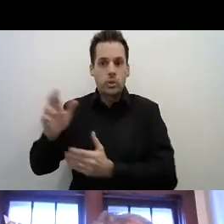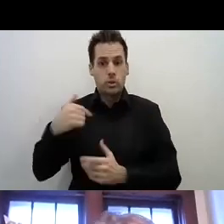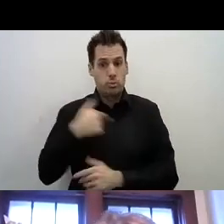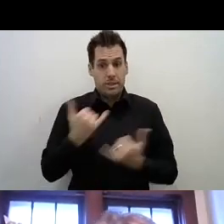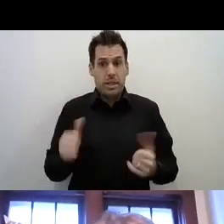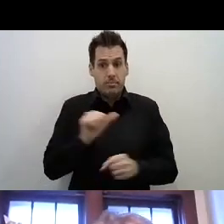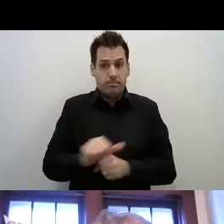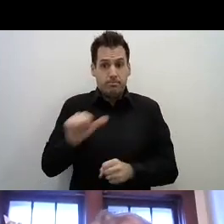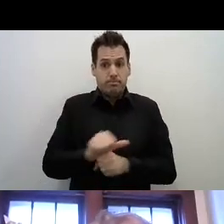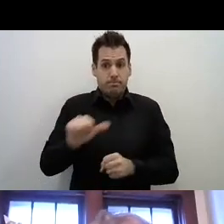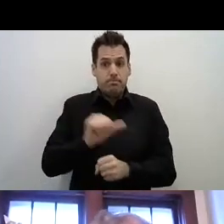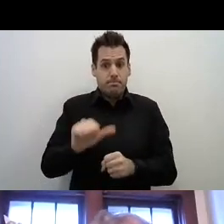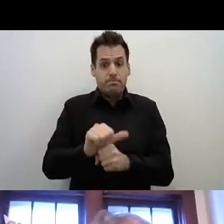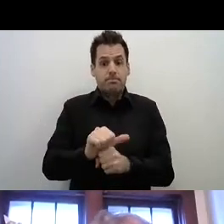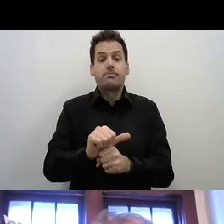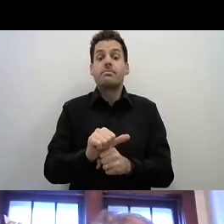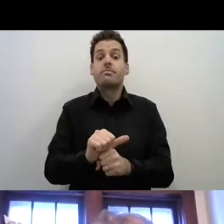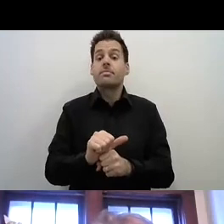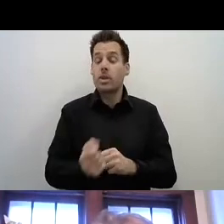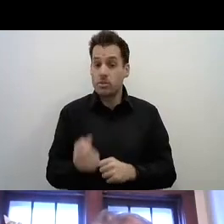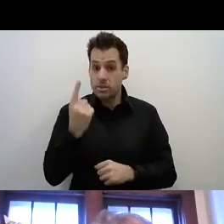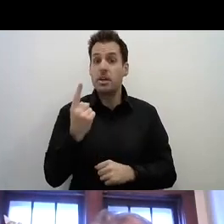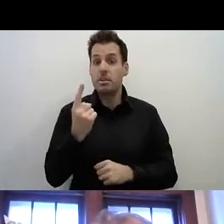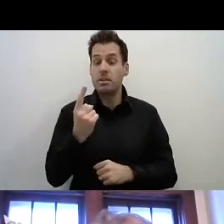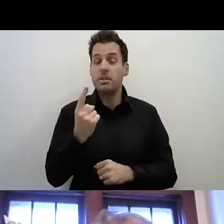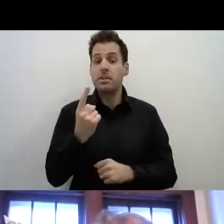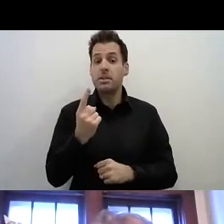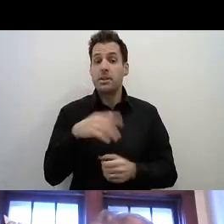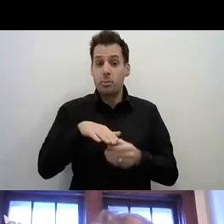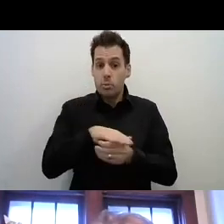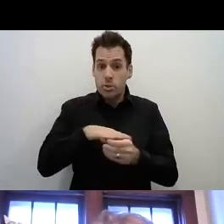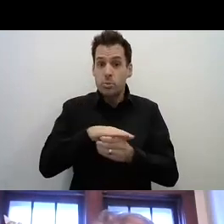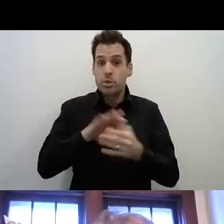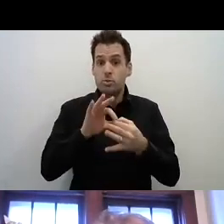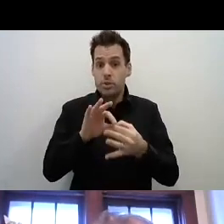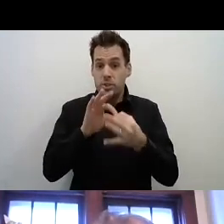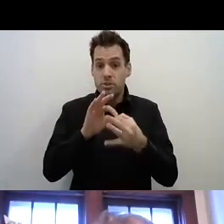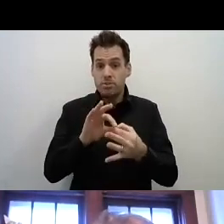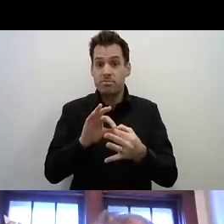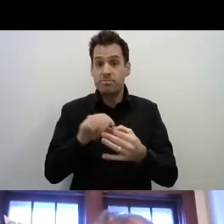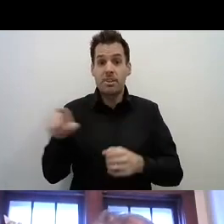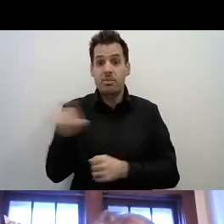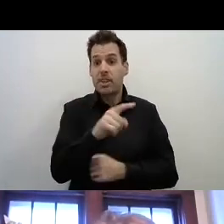but our colleagues in municipal relations just announced uh at the beginning of this week the